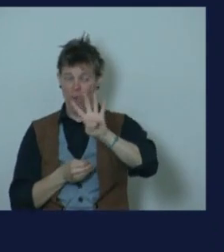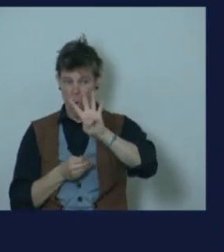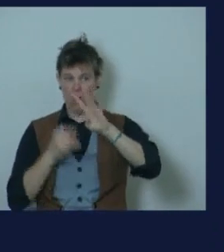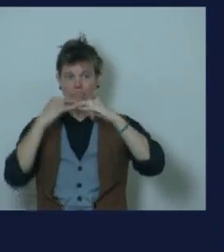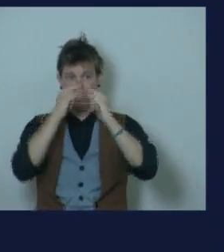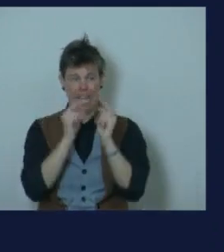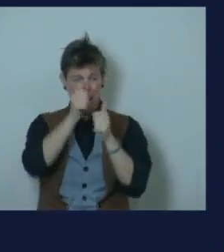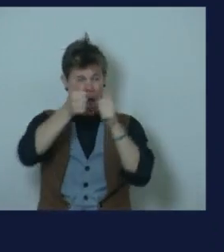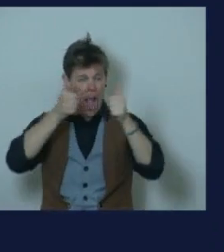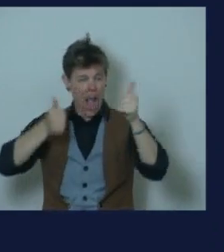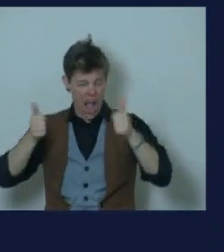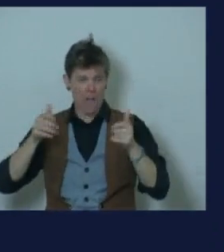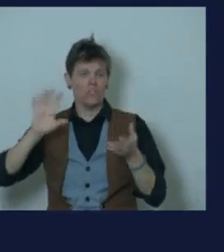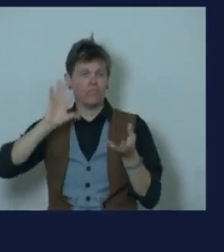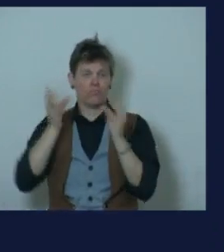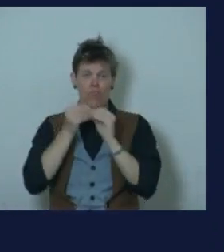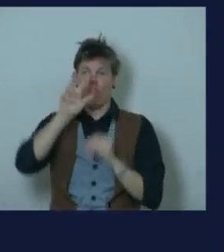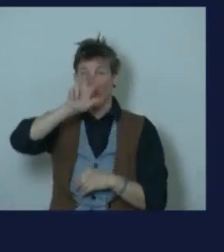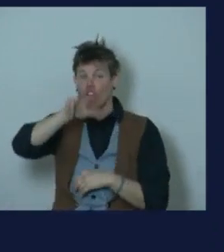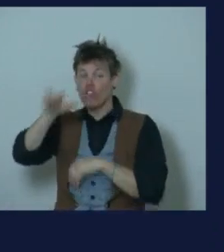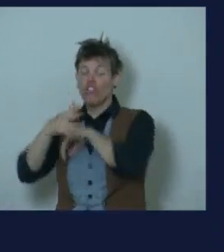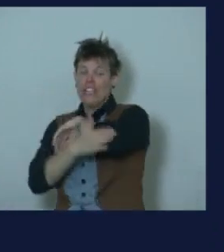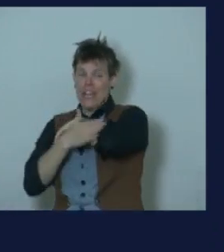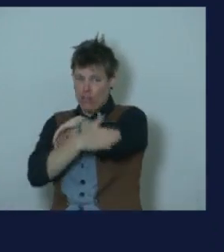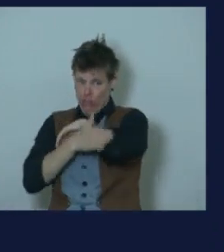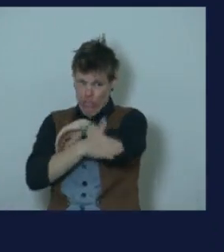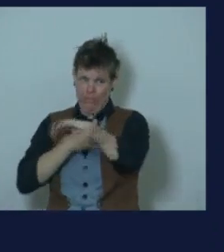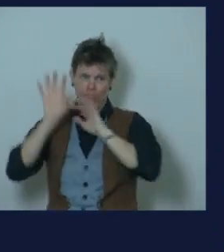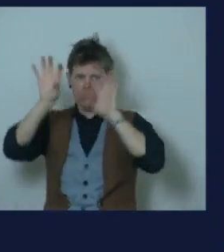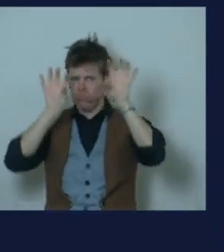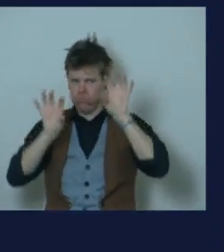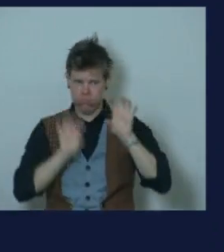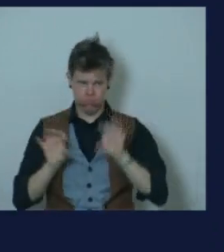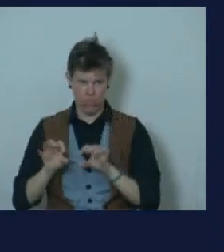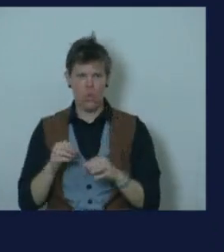AS OF TODAY WE HAVE 64 SITES IN ALL 33 COUNTIES.